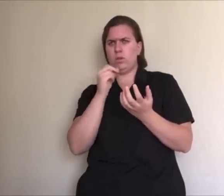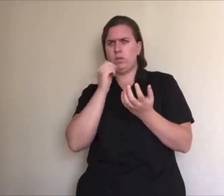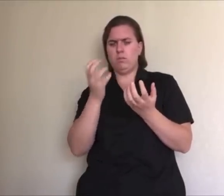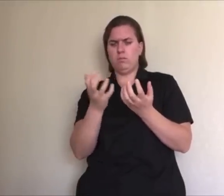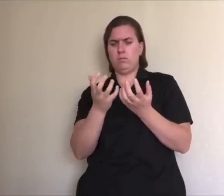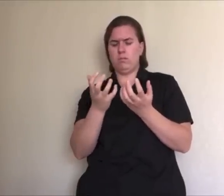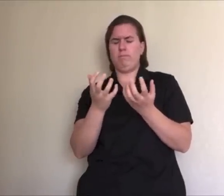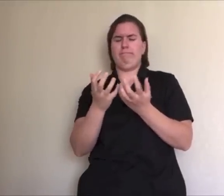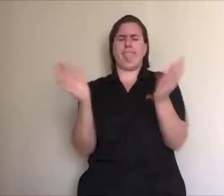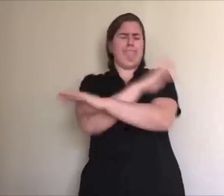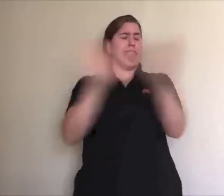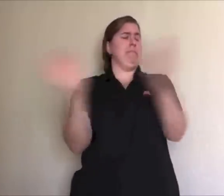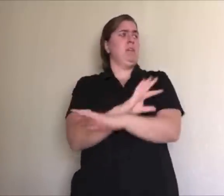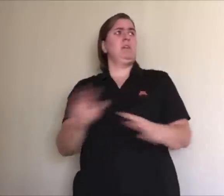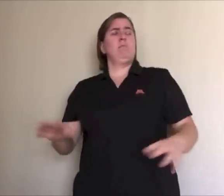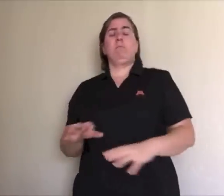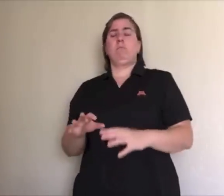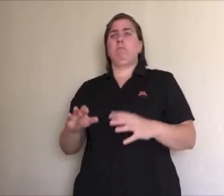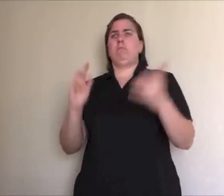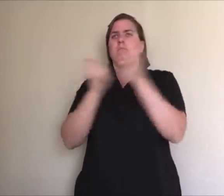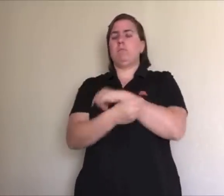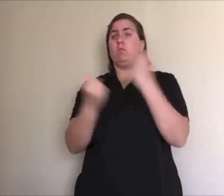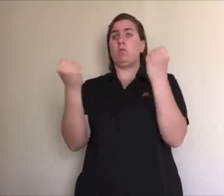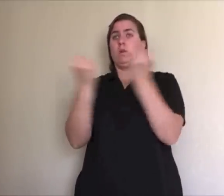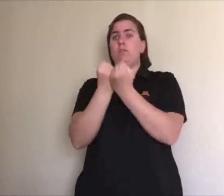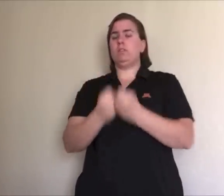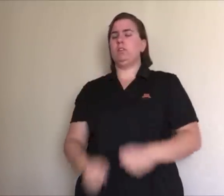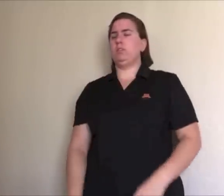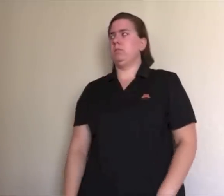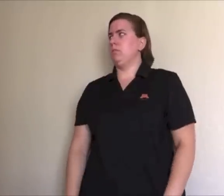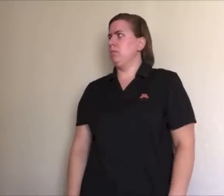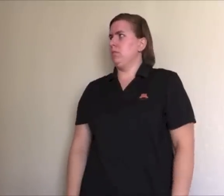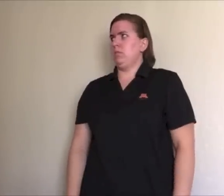No I didn't. Oh! Let's sign it THIS way instead! (demonstrates new sign)